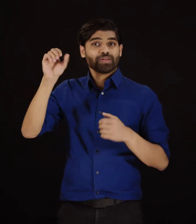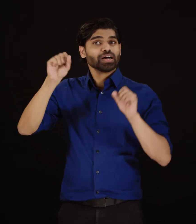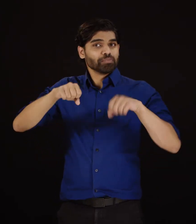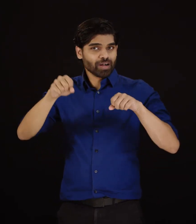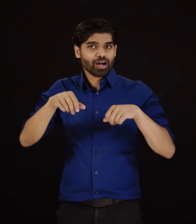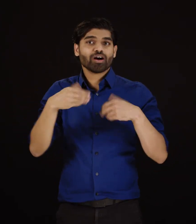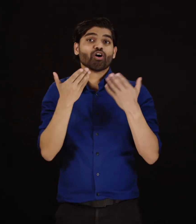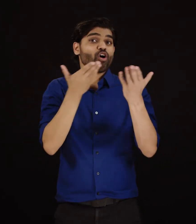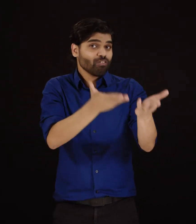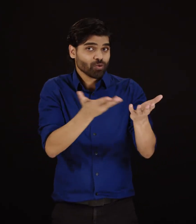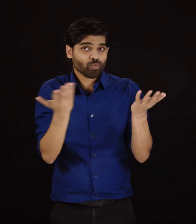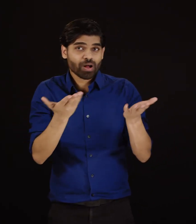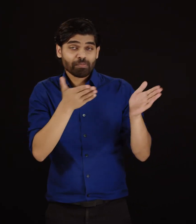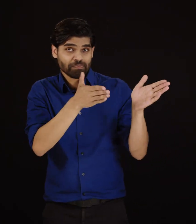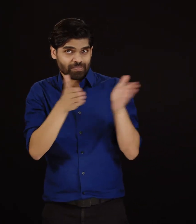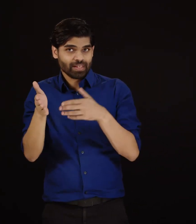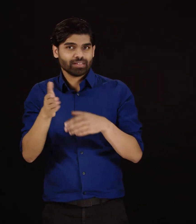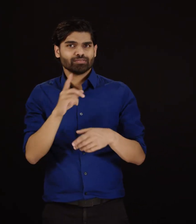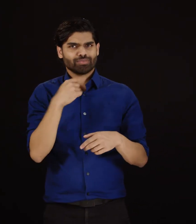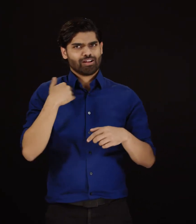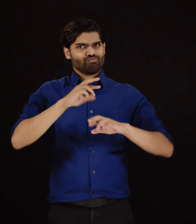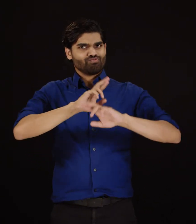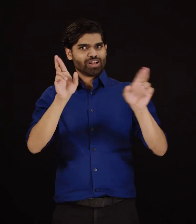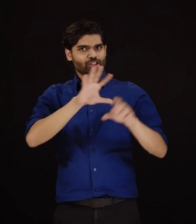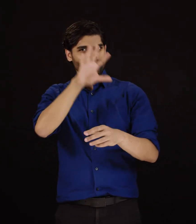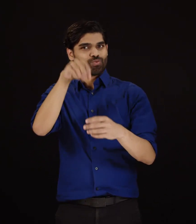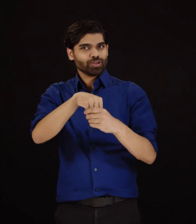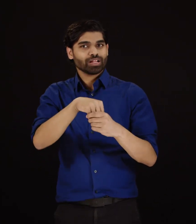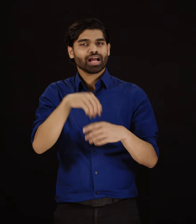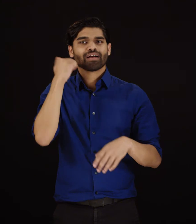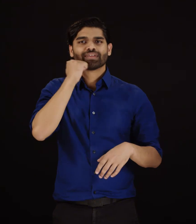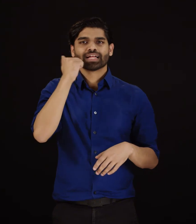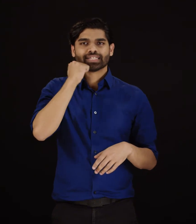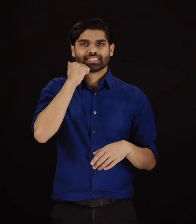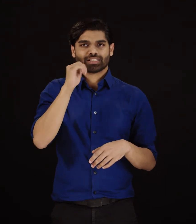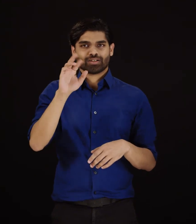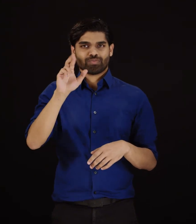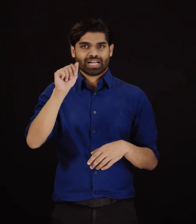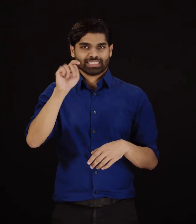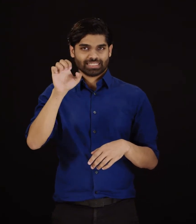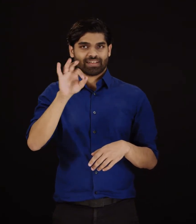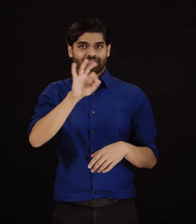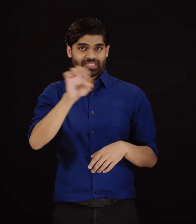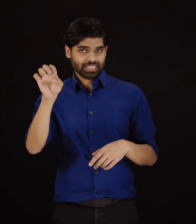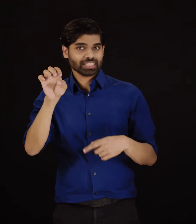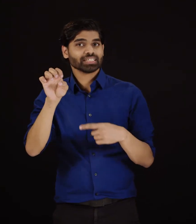not incur any additional costs as long as usage is in line with what their plan allows.